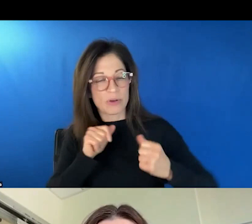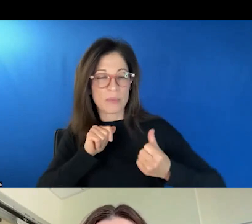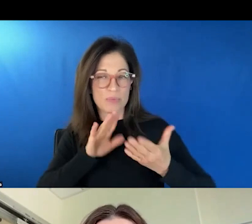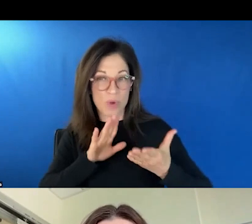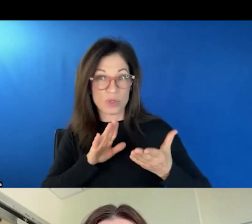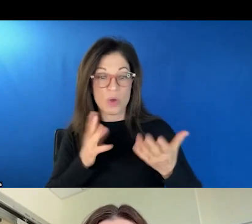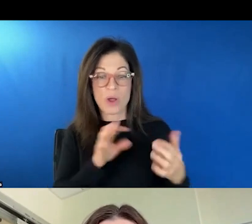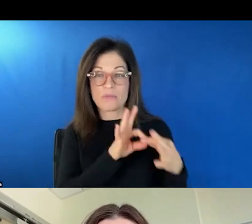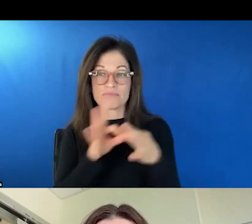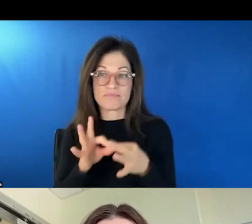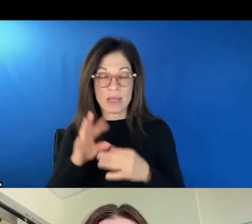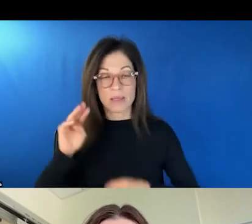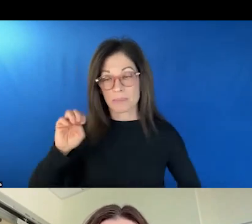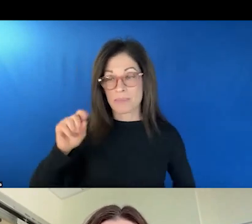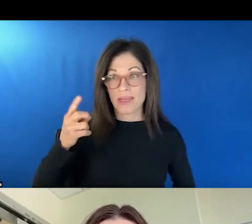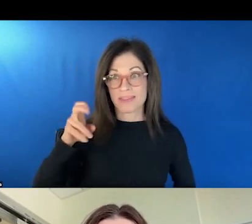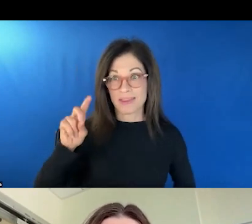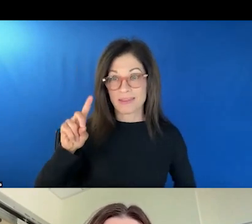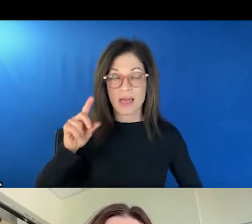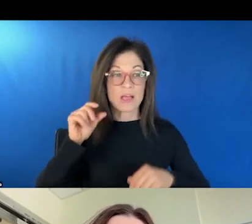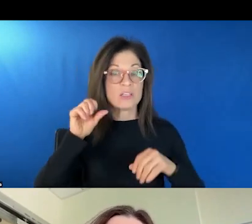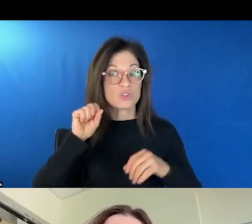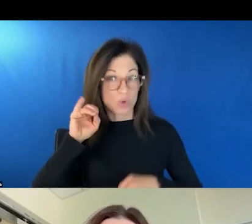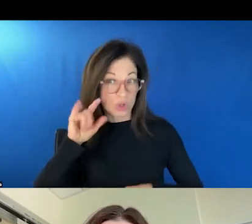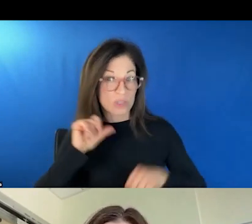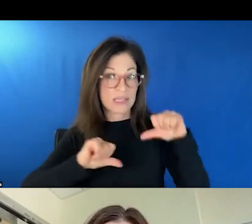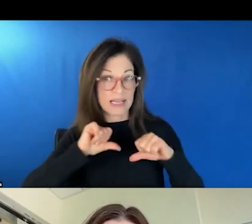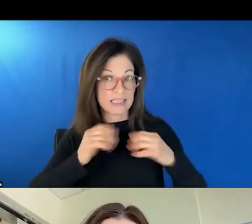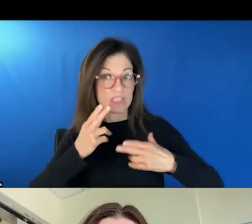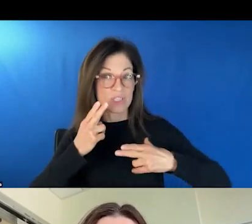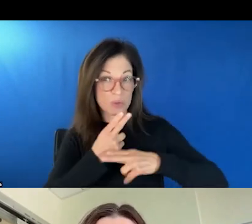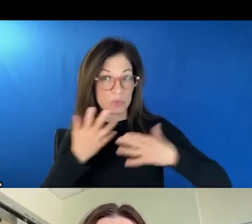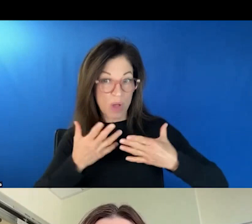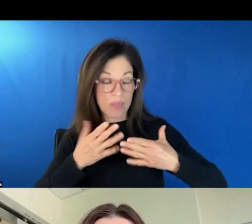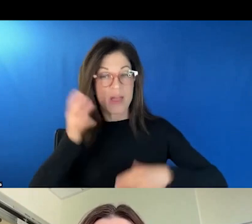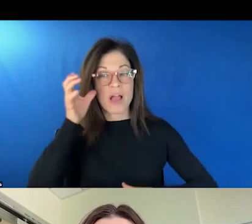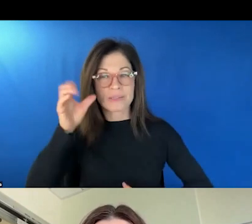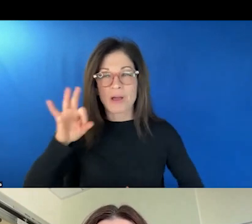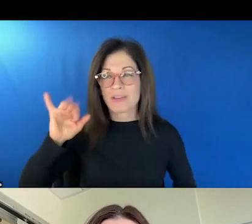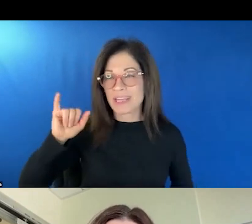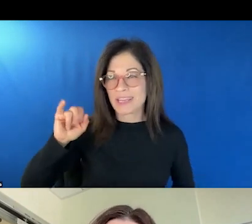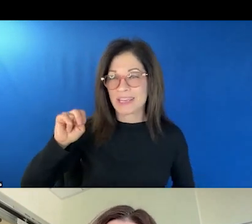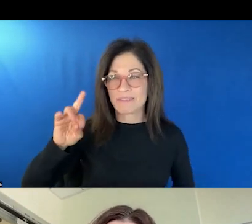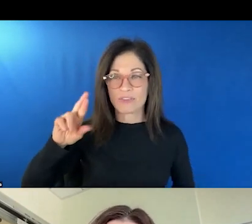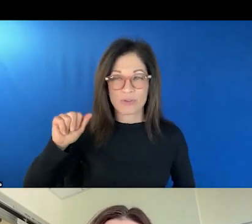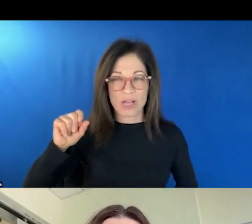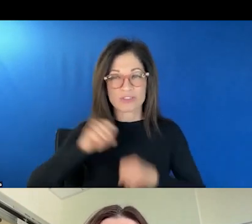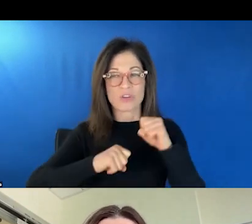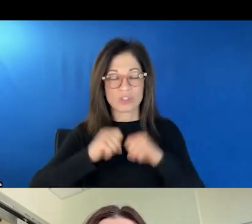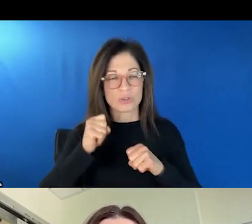ON WHAT SOCIAL SCIENCES USE AND THE CONCEPT OF INFRASTRUCTURE. THE